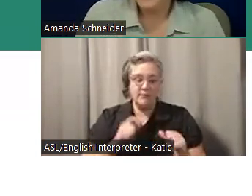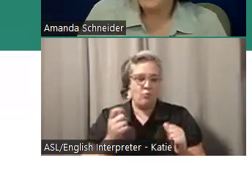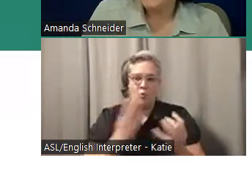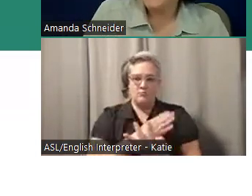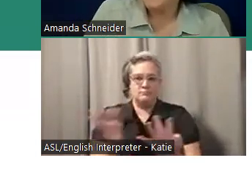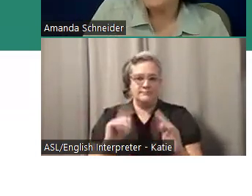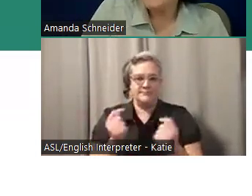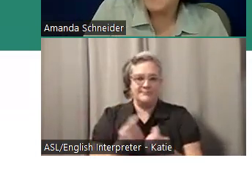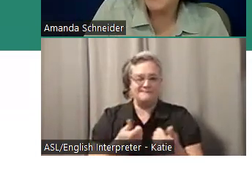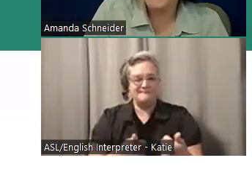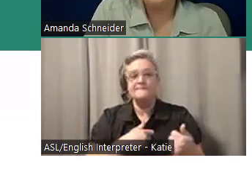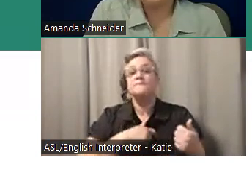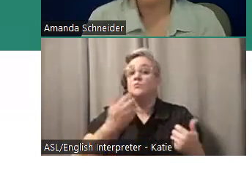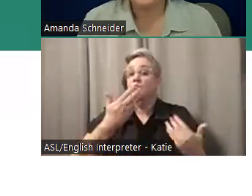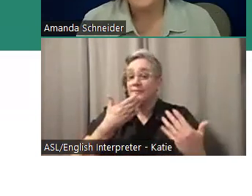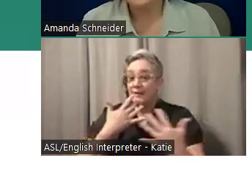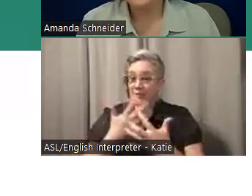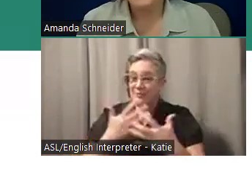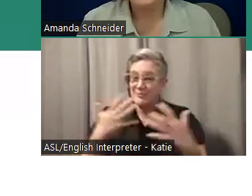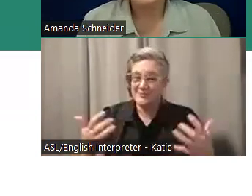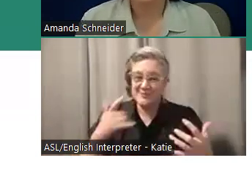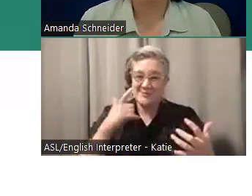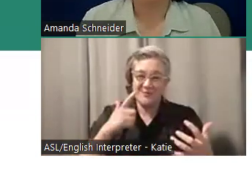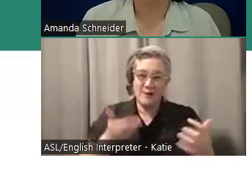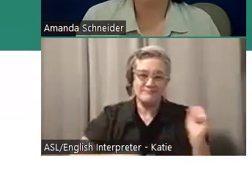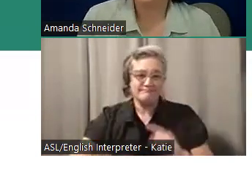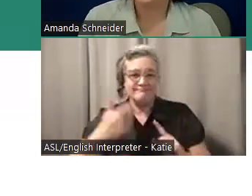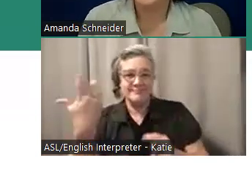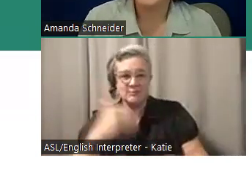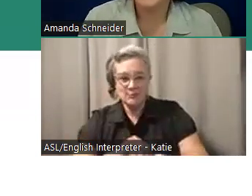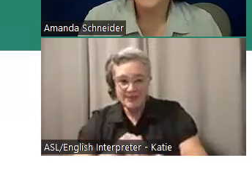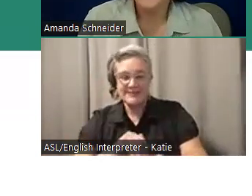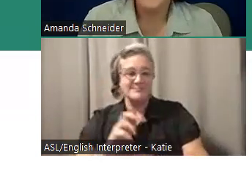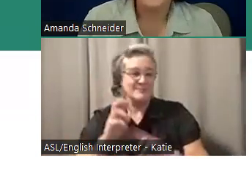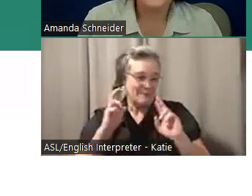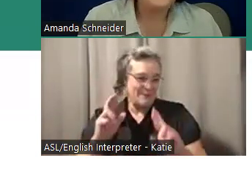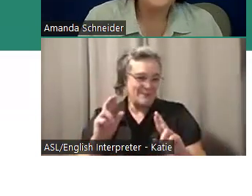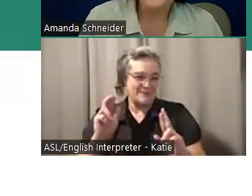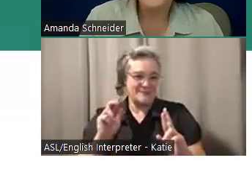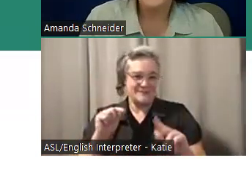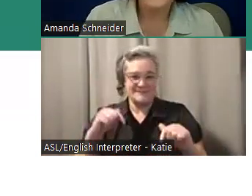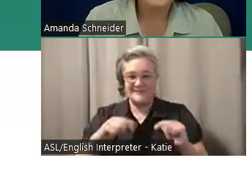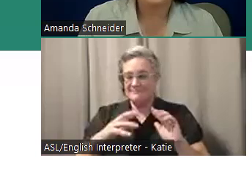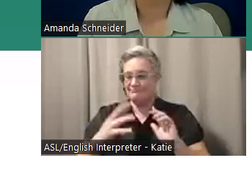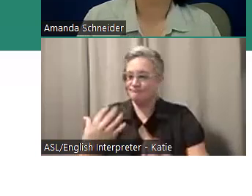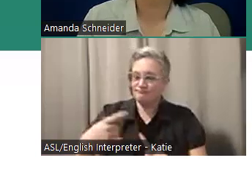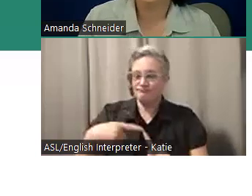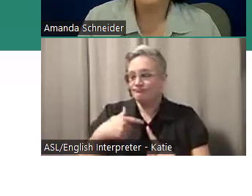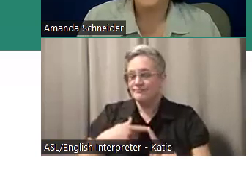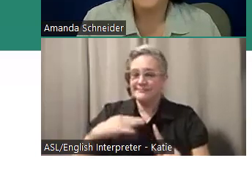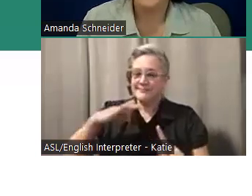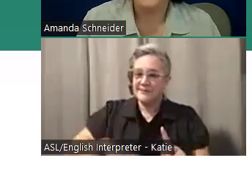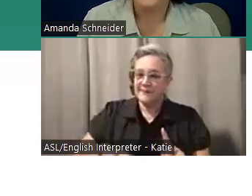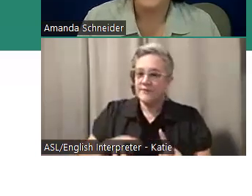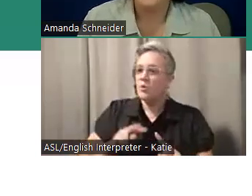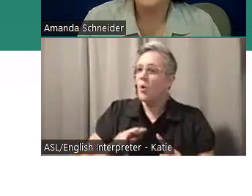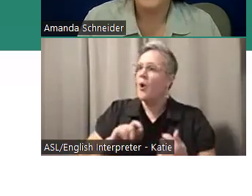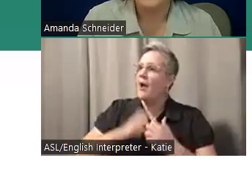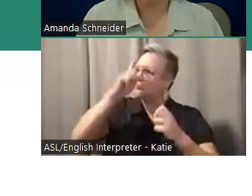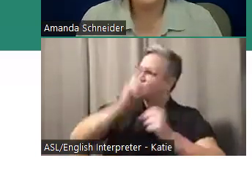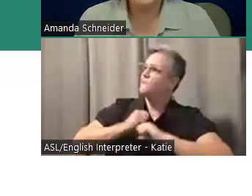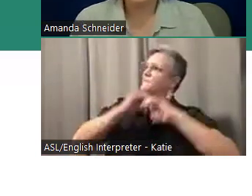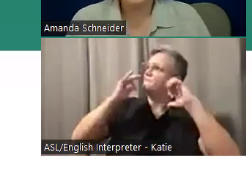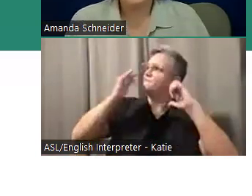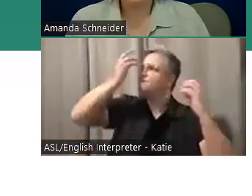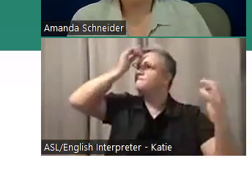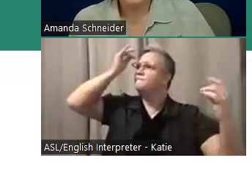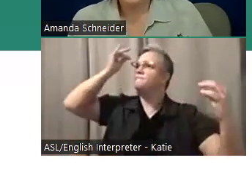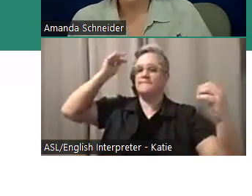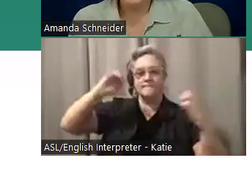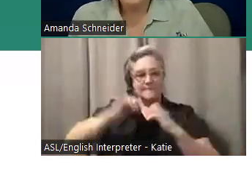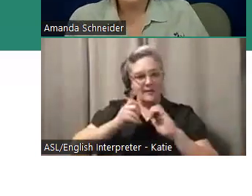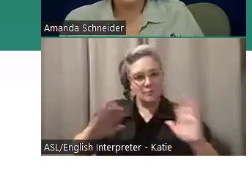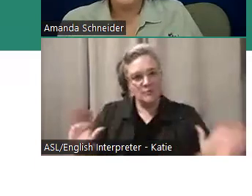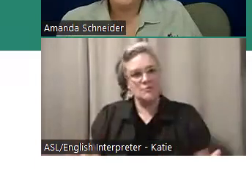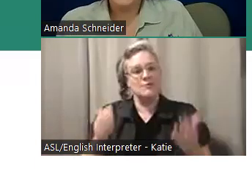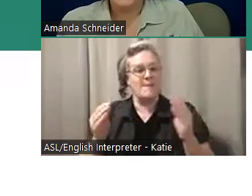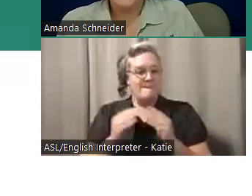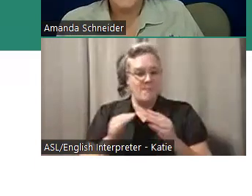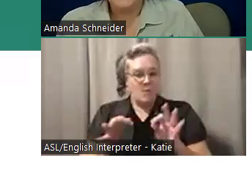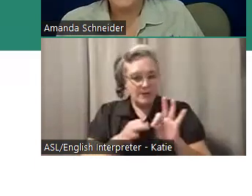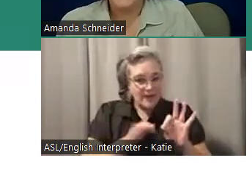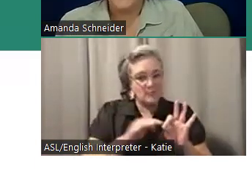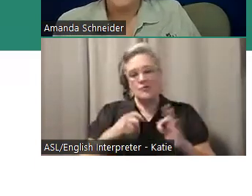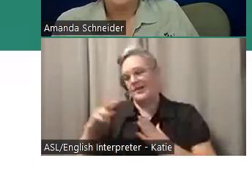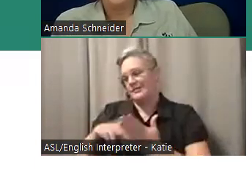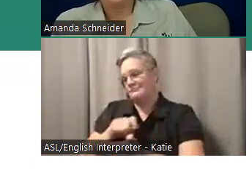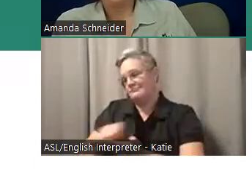So, thank you so much for having me again tonight. I hope this was, um, beneficial and just a way to keep thinking about how you can encourage language and literacy learning in your home.